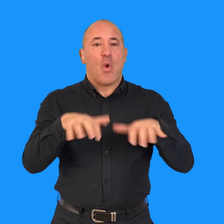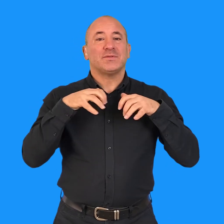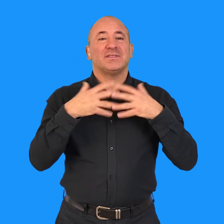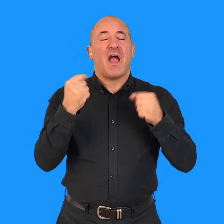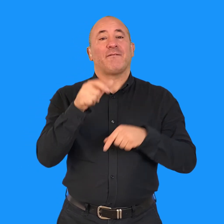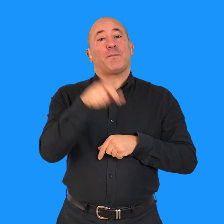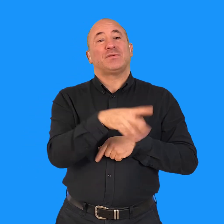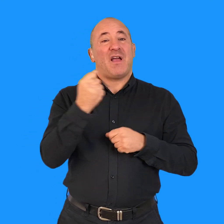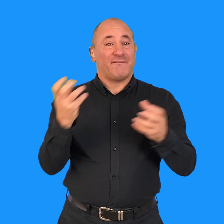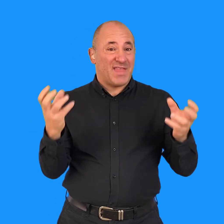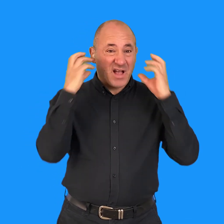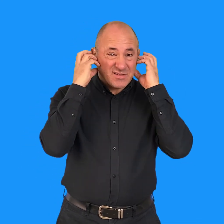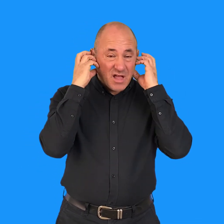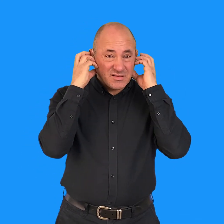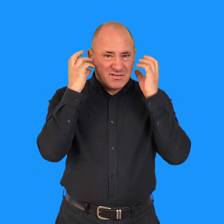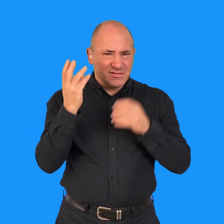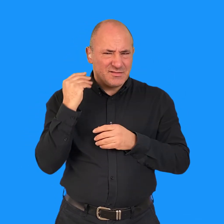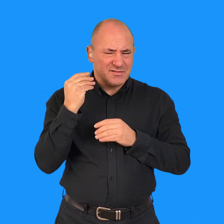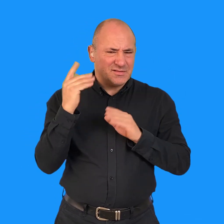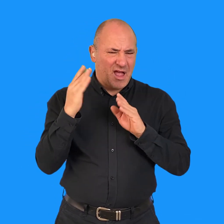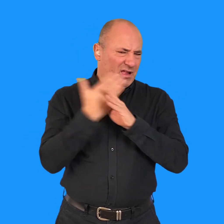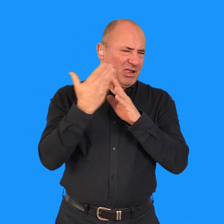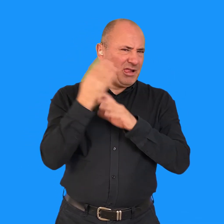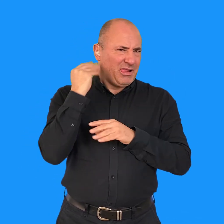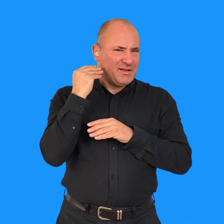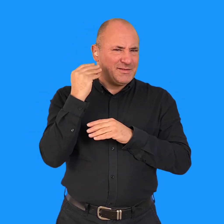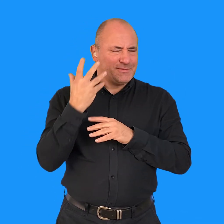but you could hear them speaking into the mic,